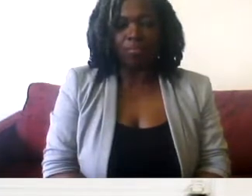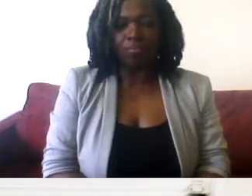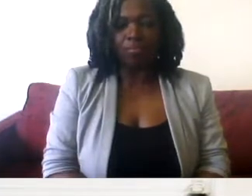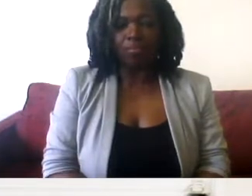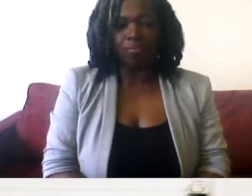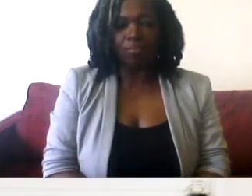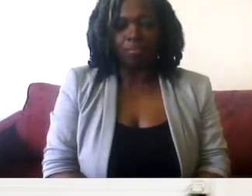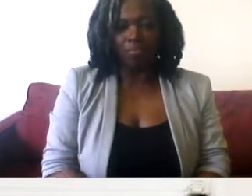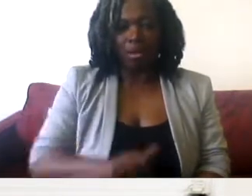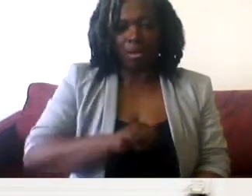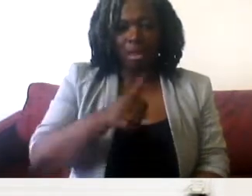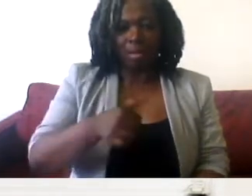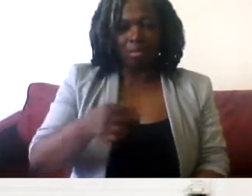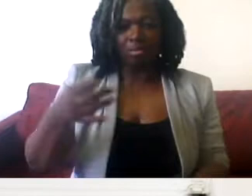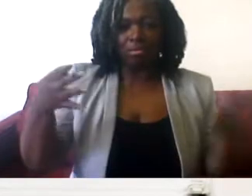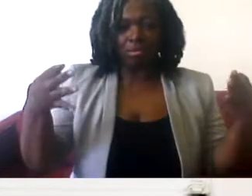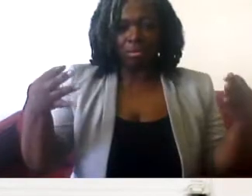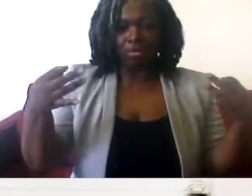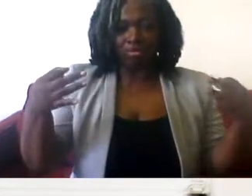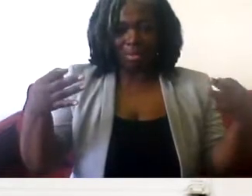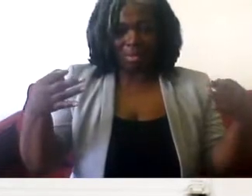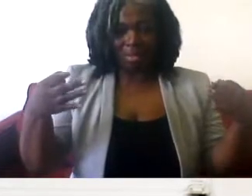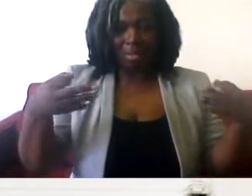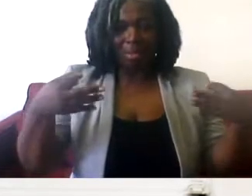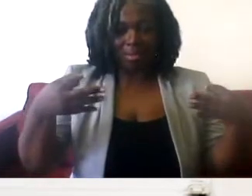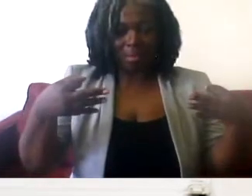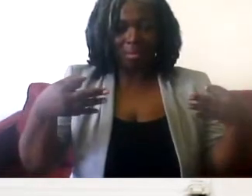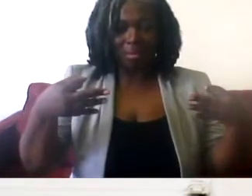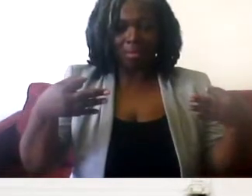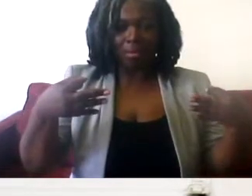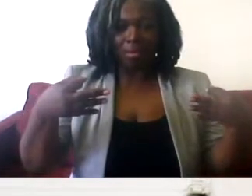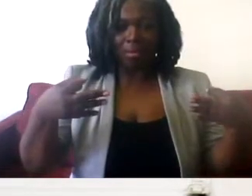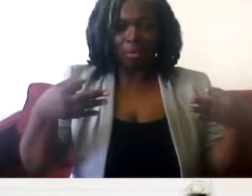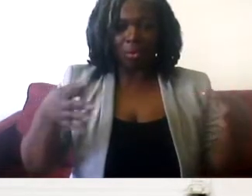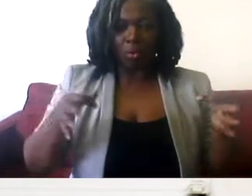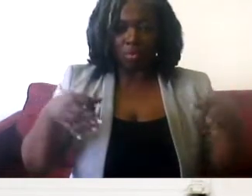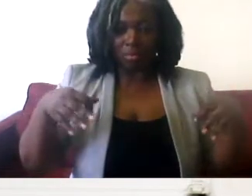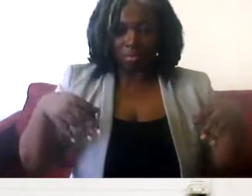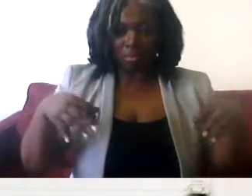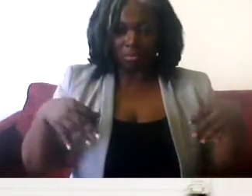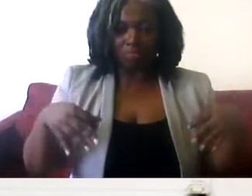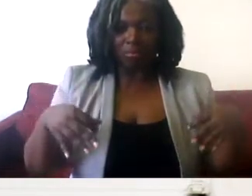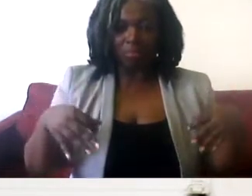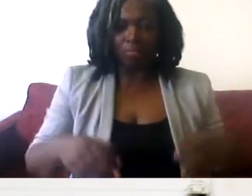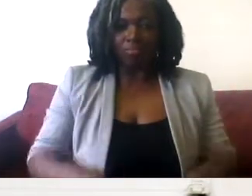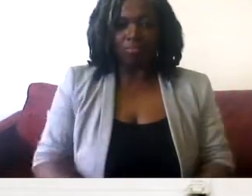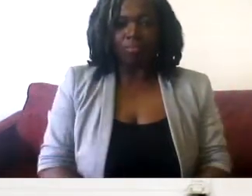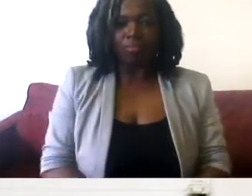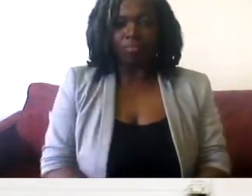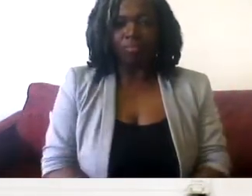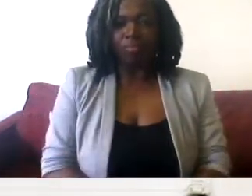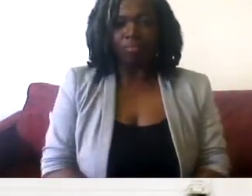these three fingers here, so that's your